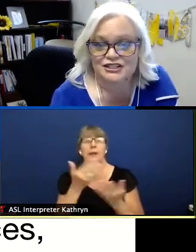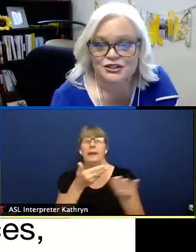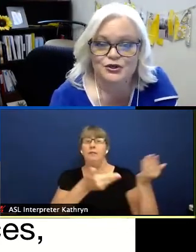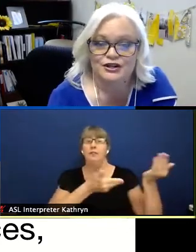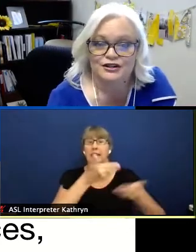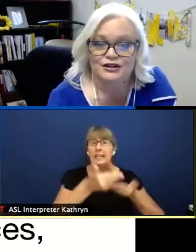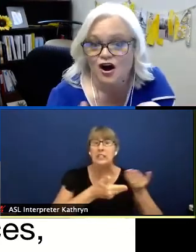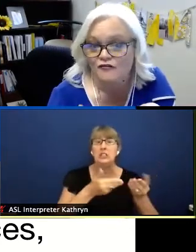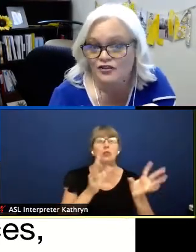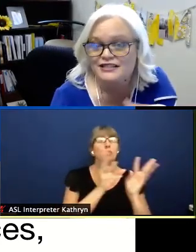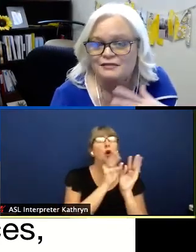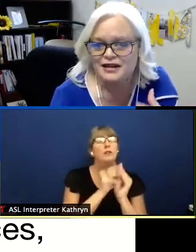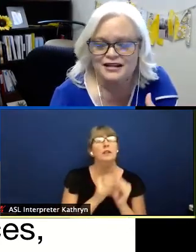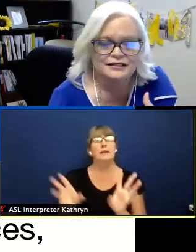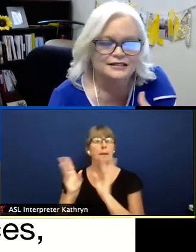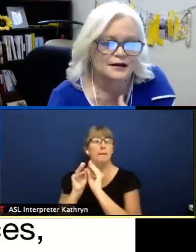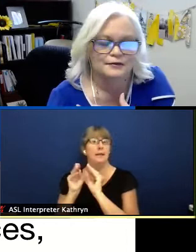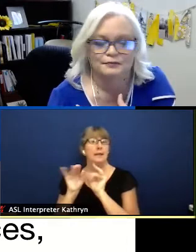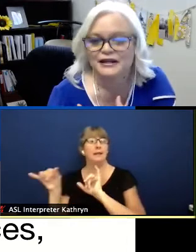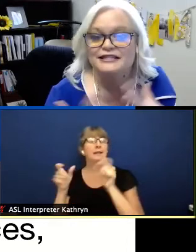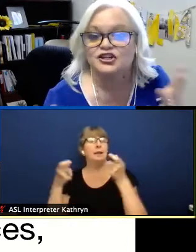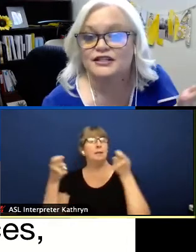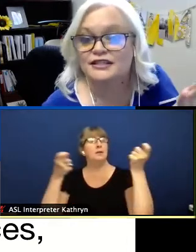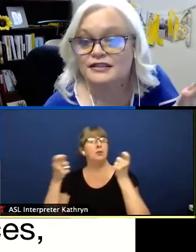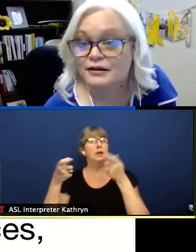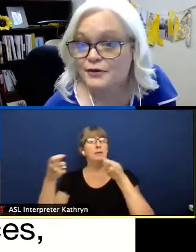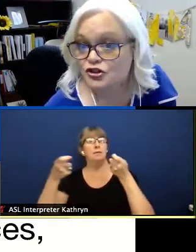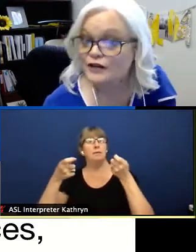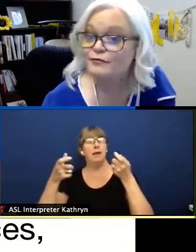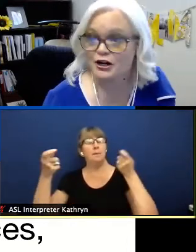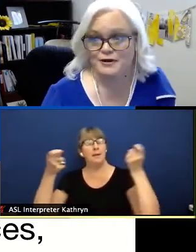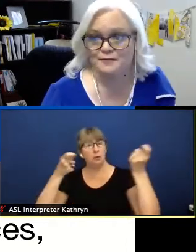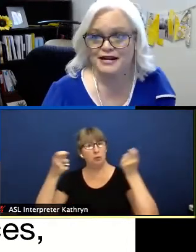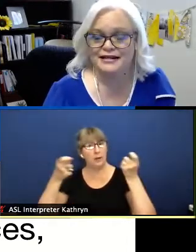to conferences and meetings meetings, such as the administrative management meetings.